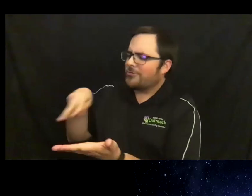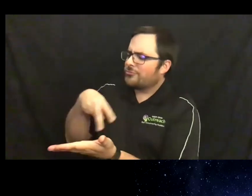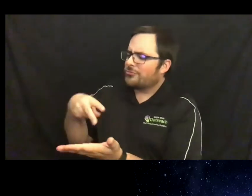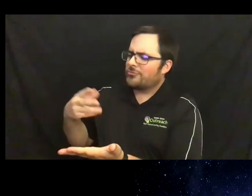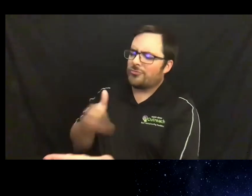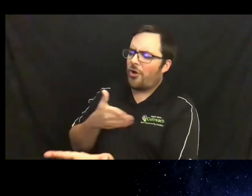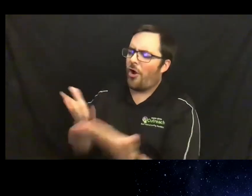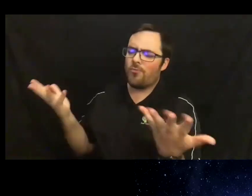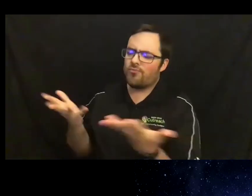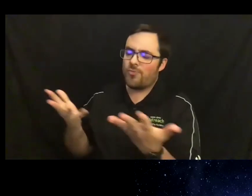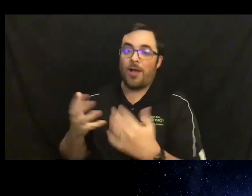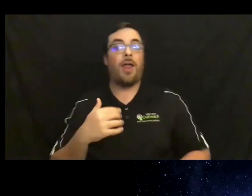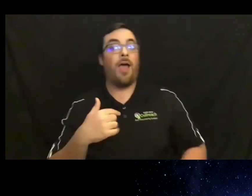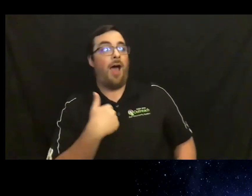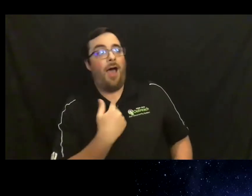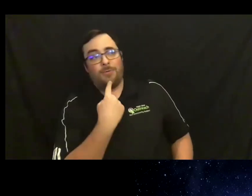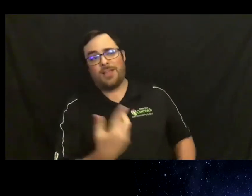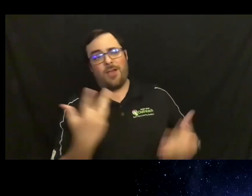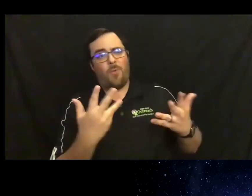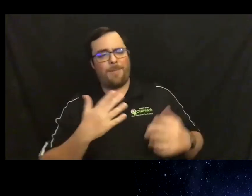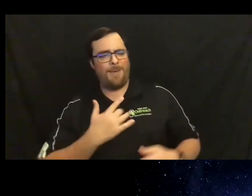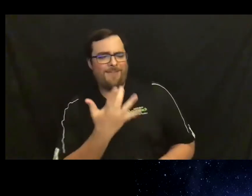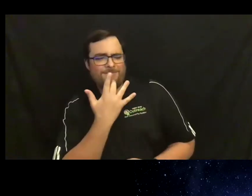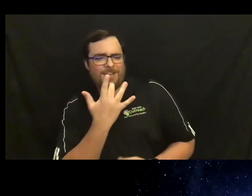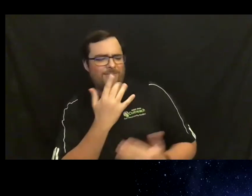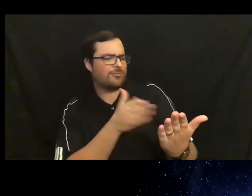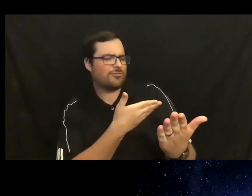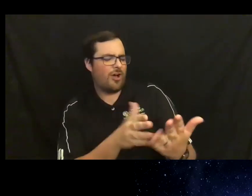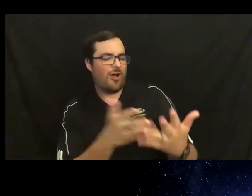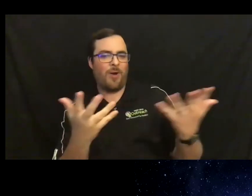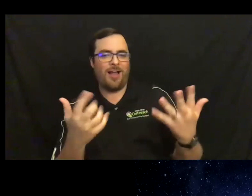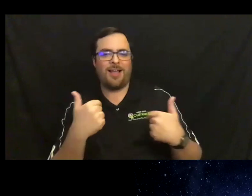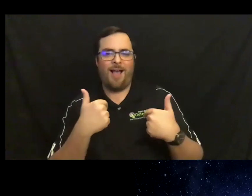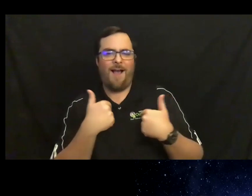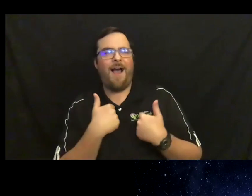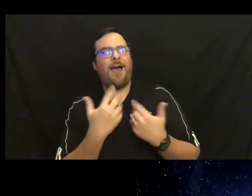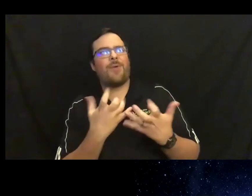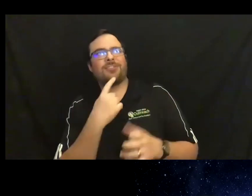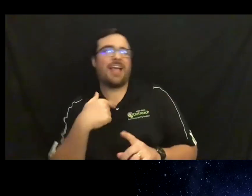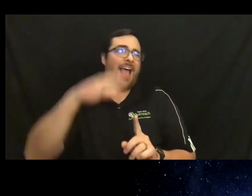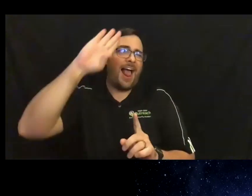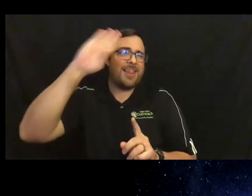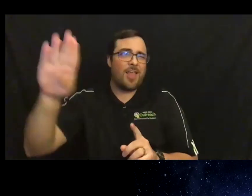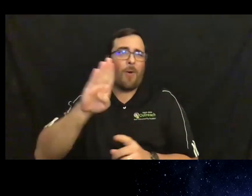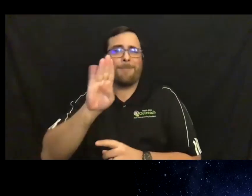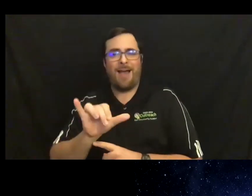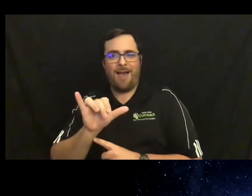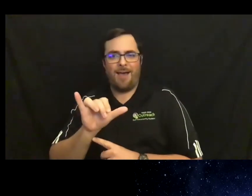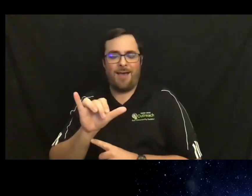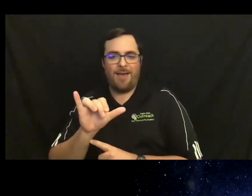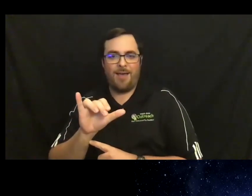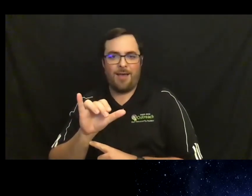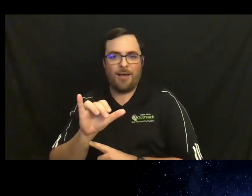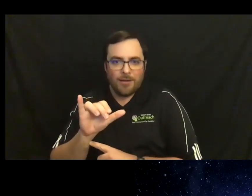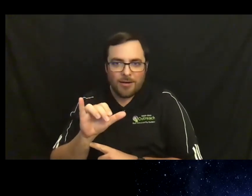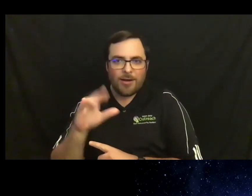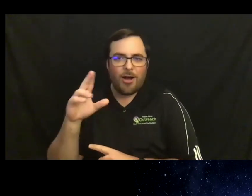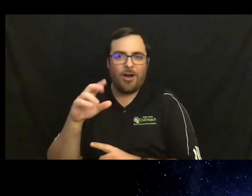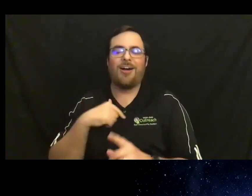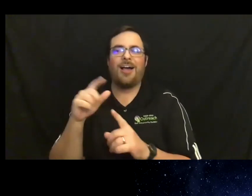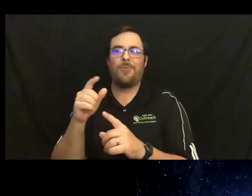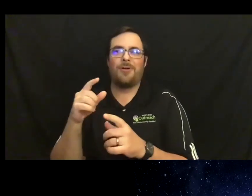Nick: Hmmm. I would say my favorite song is: "I Want to Say Hello," by Harper But my favorite